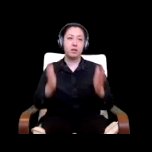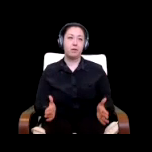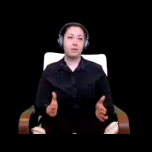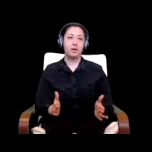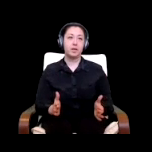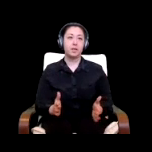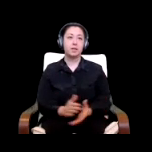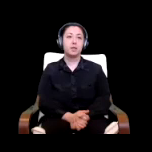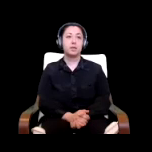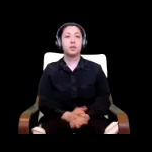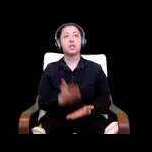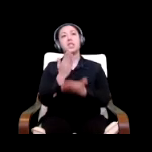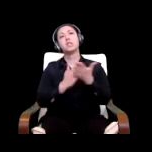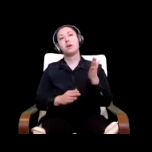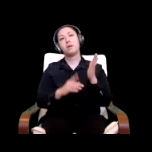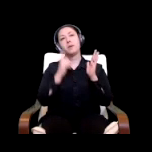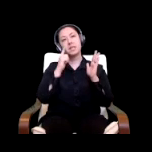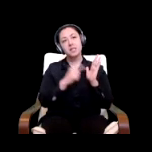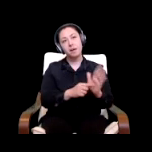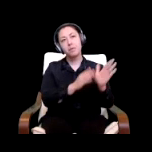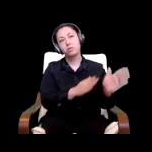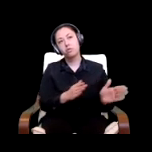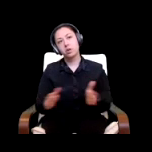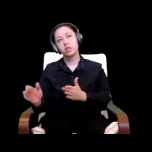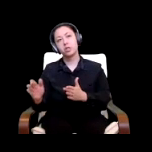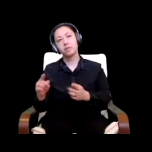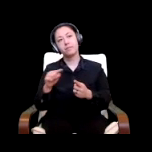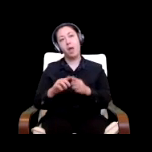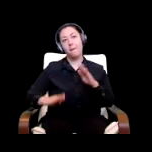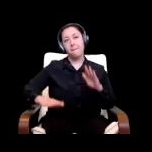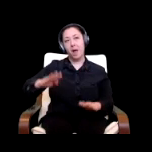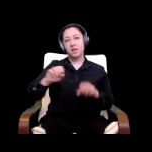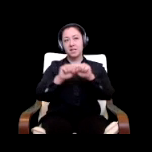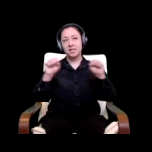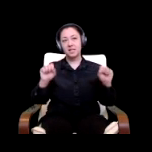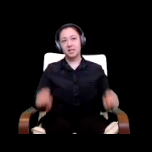examples of strategies and accommodations could include the vestibular system stimulation,